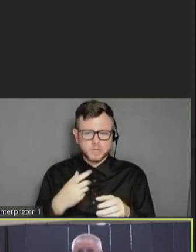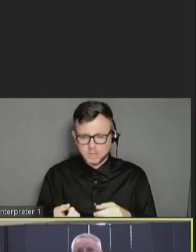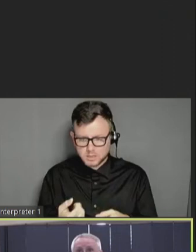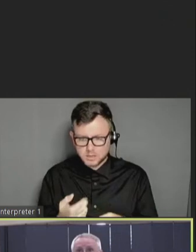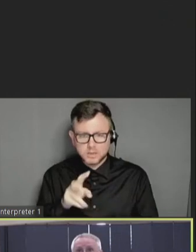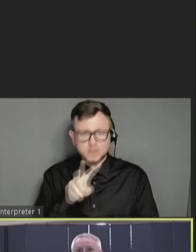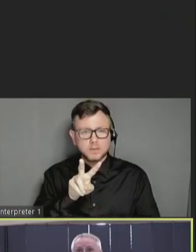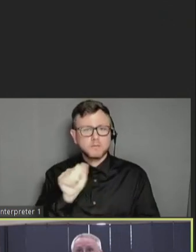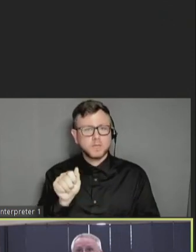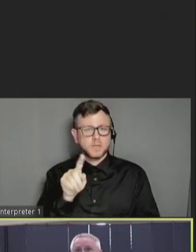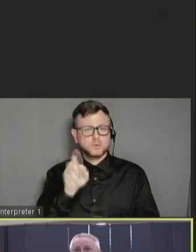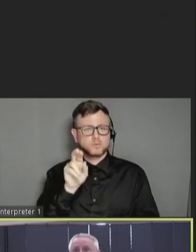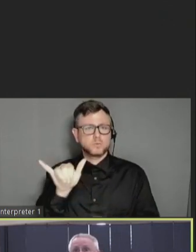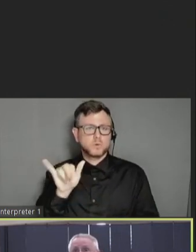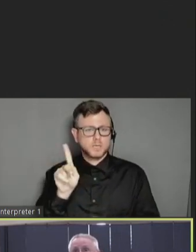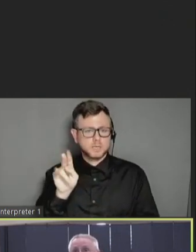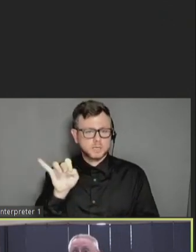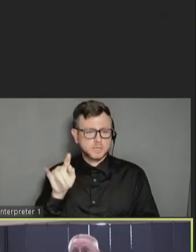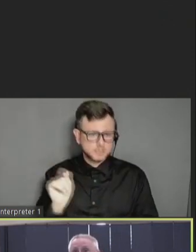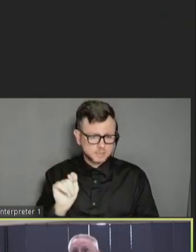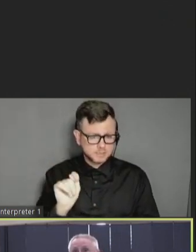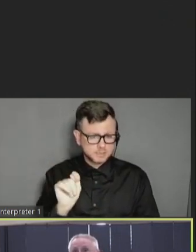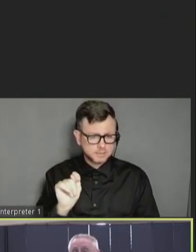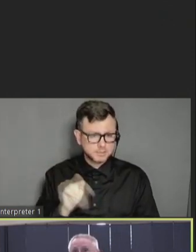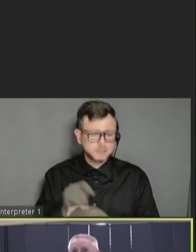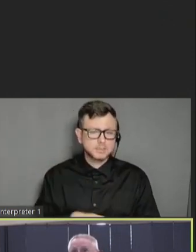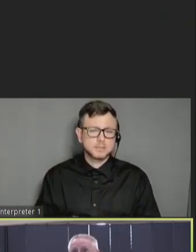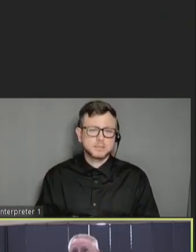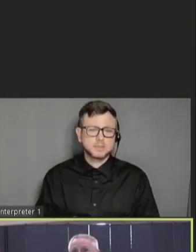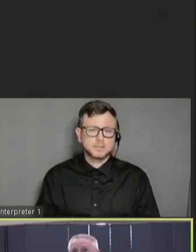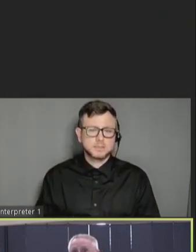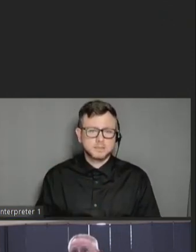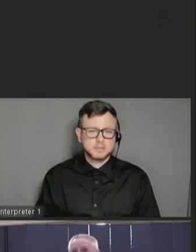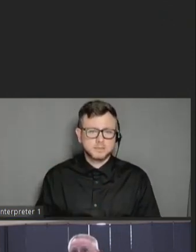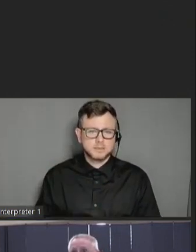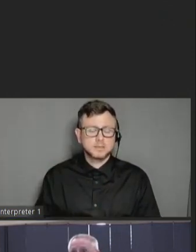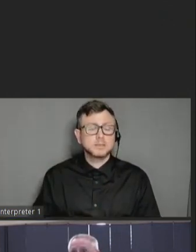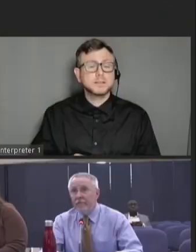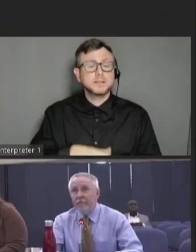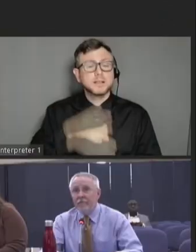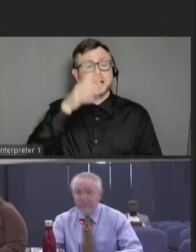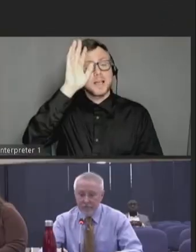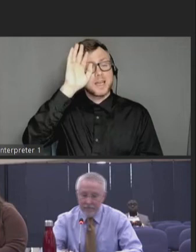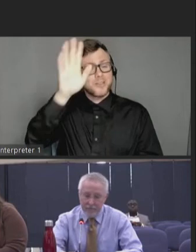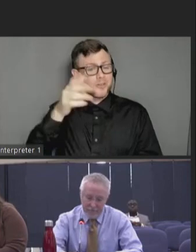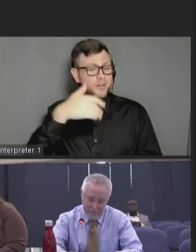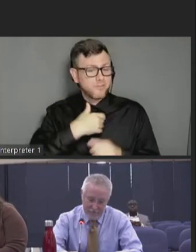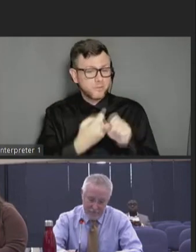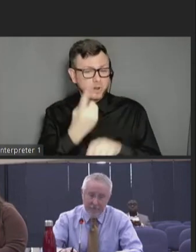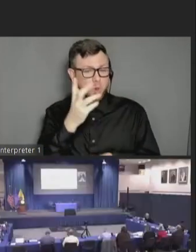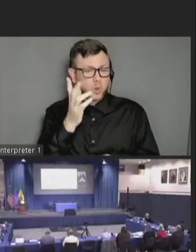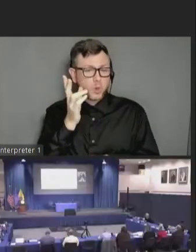Troy Knighton: Hi, everyone. I hope you can hear and see me.